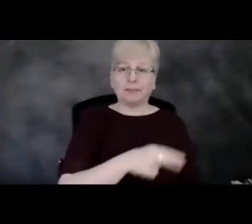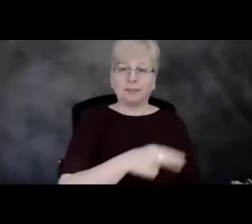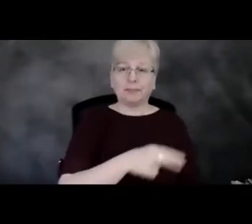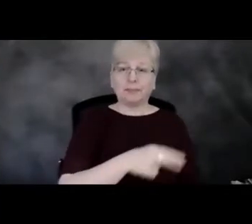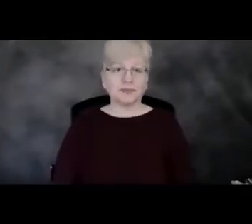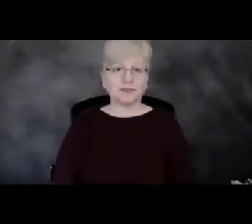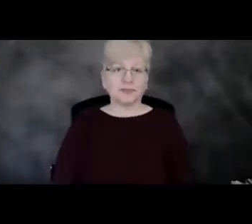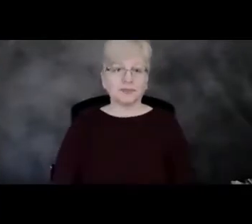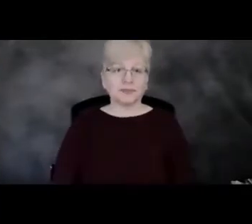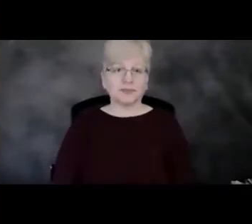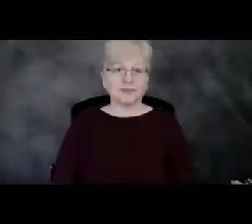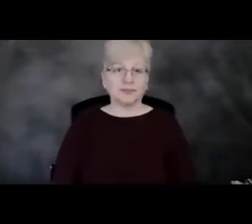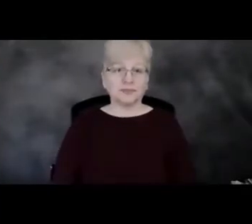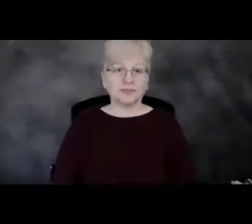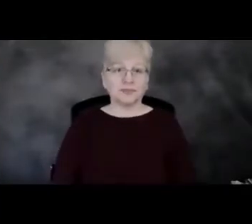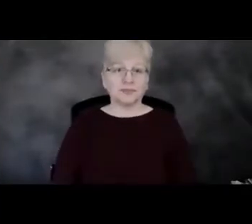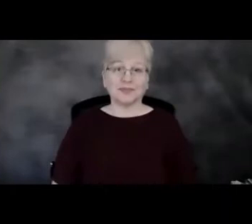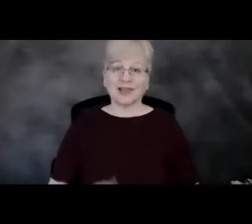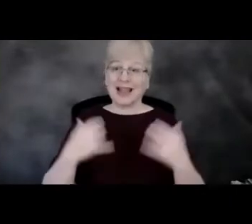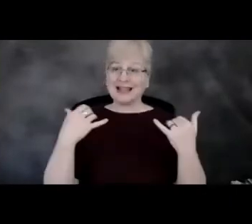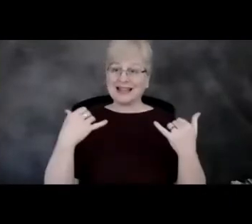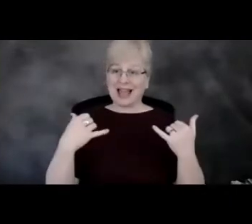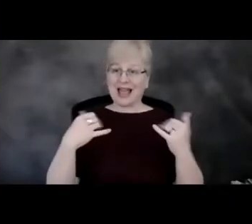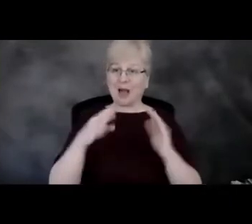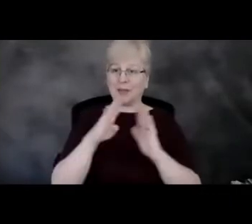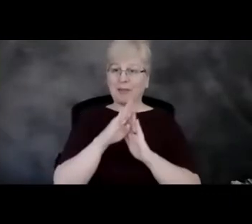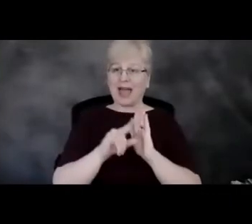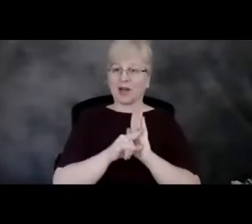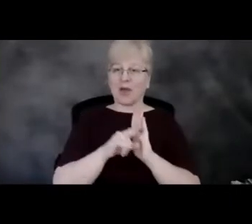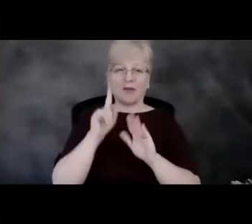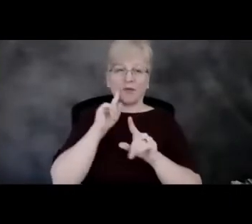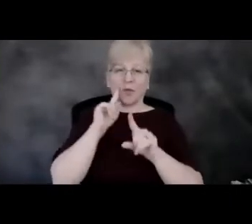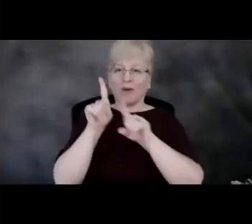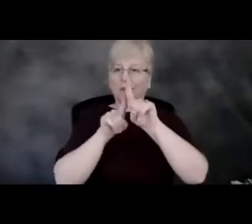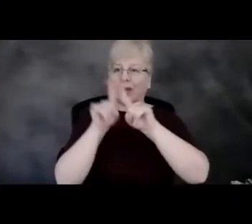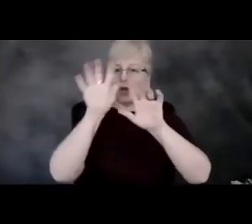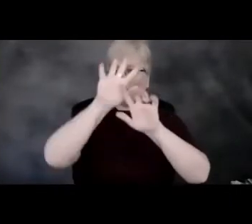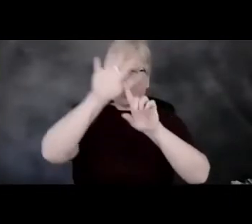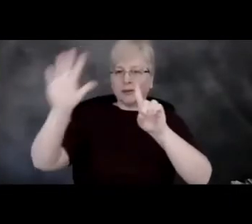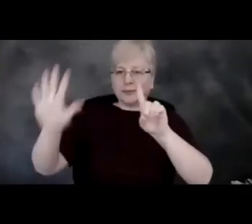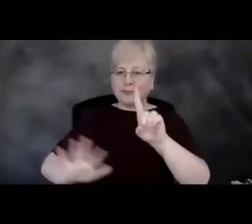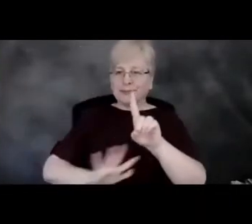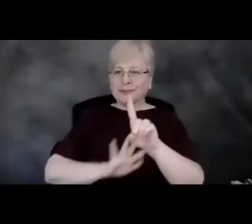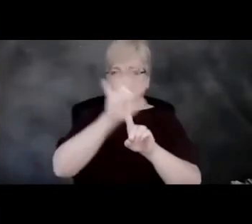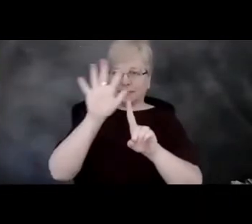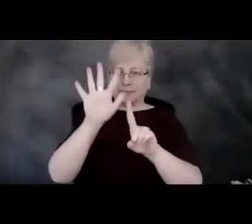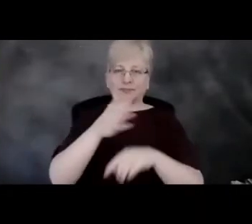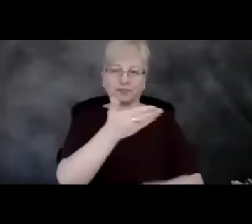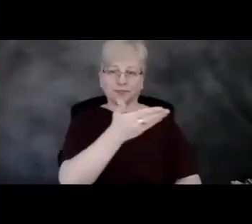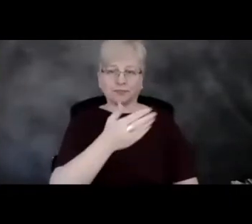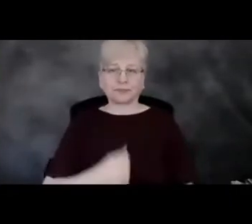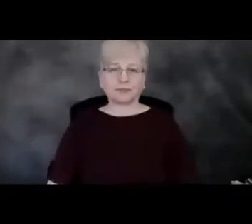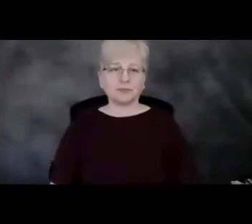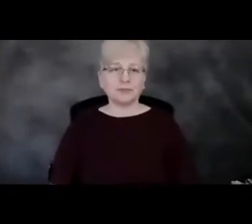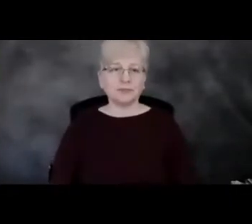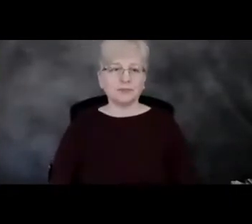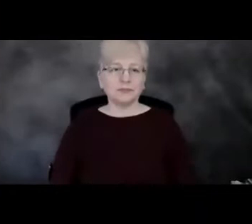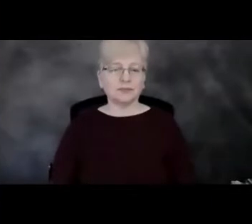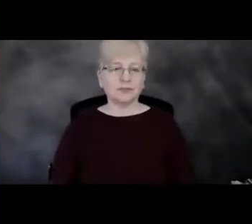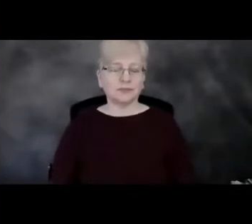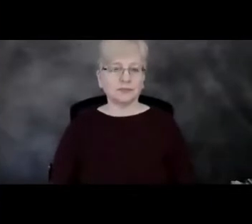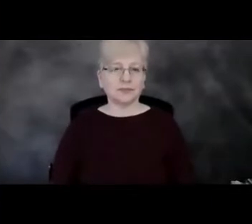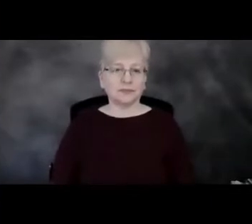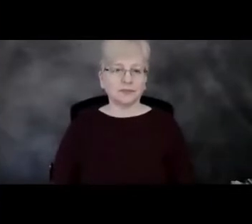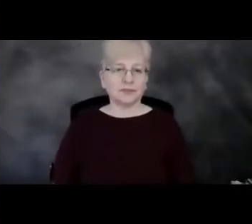16:44:22 , and you've got a Milky Way background. 16:44:33 So it is very easy to do. To add